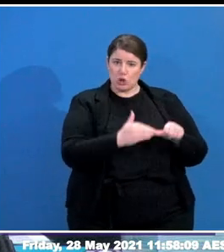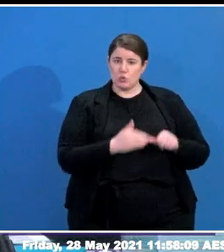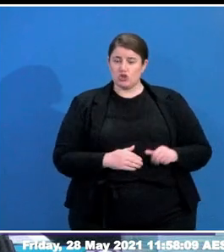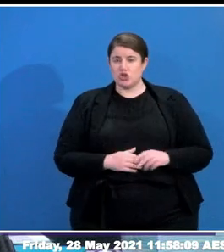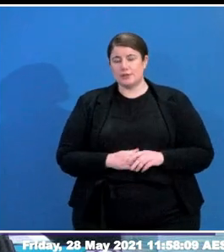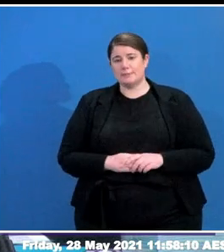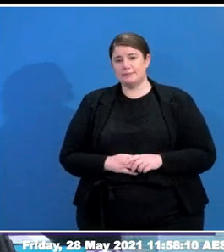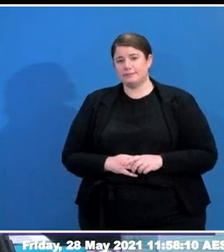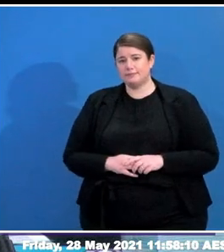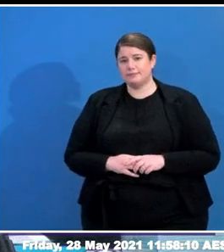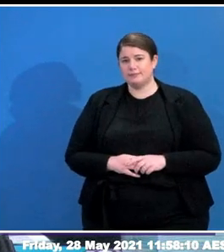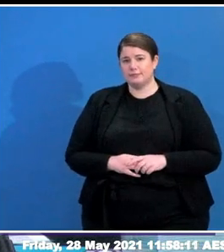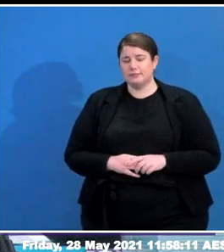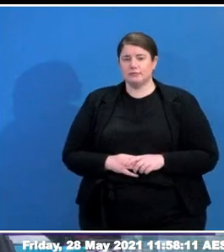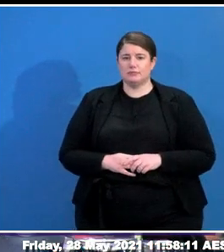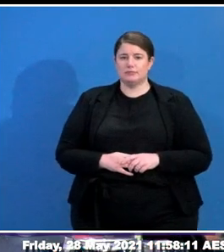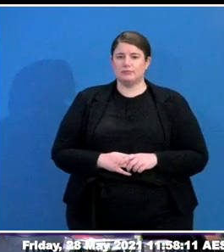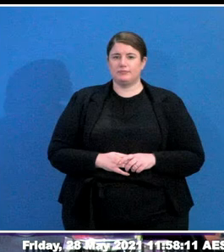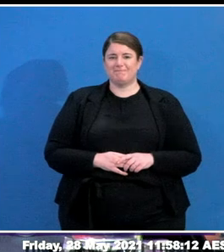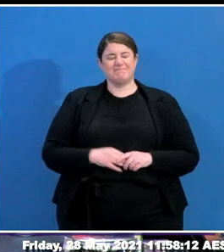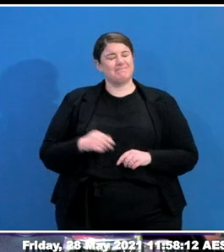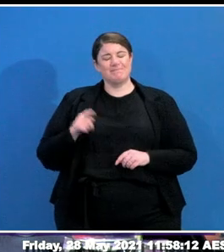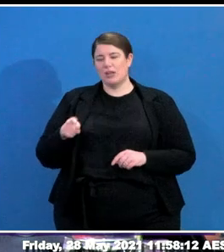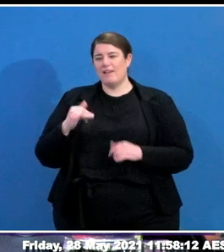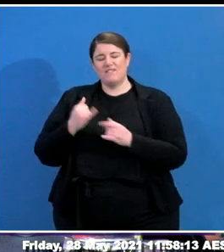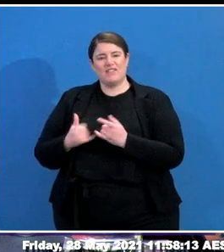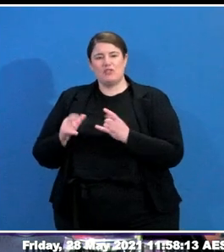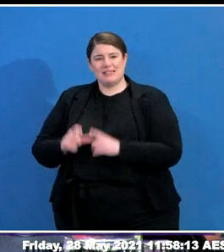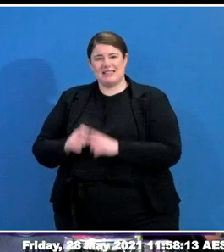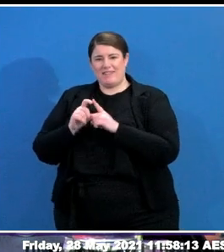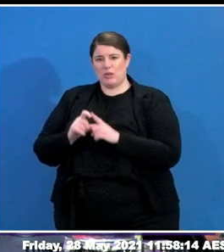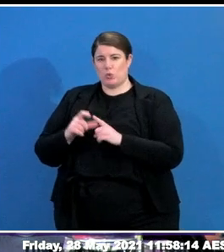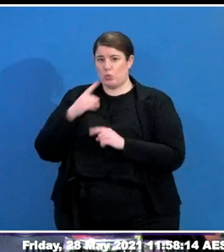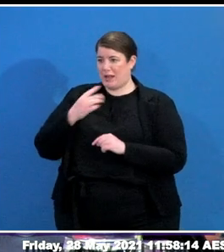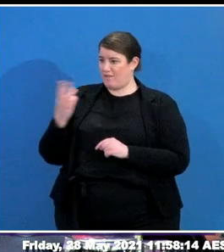It would be very difficult in practice in a shared living home where there are three clients.